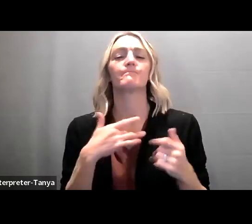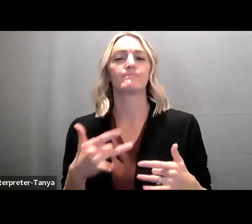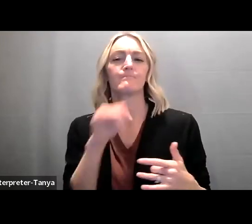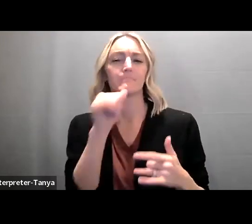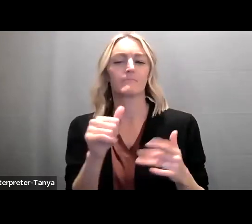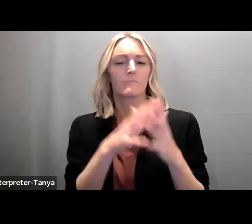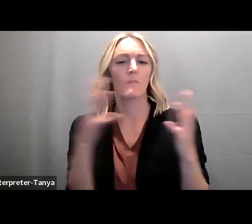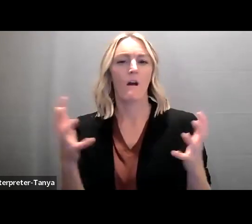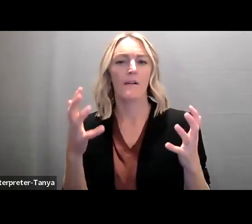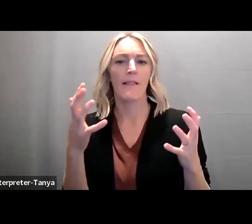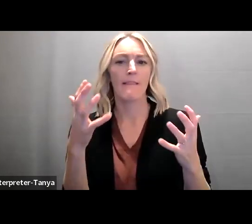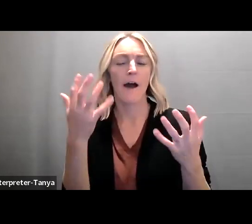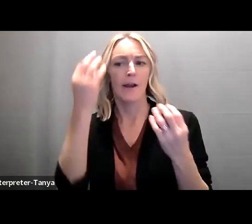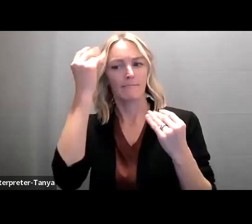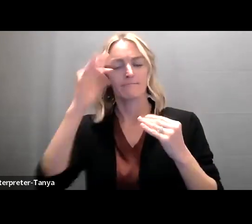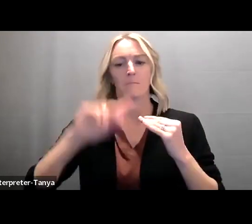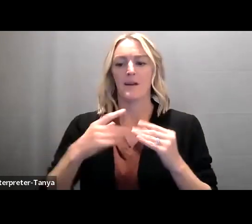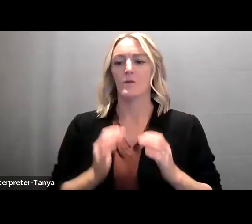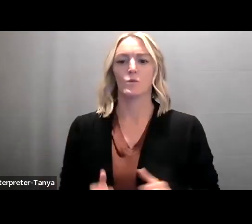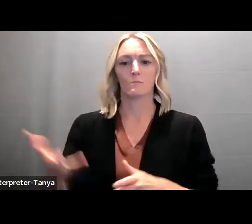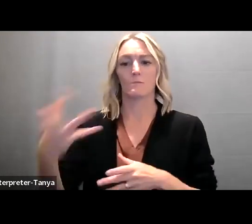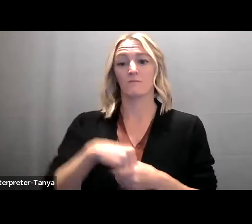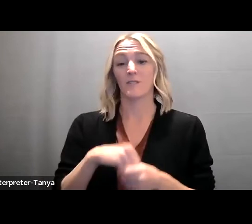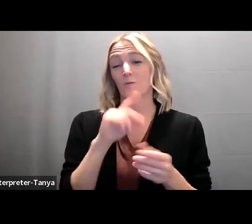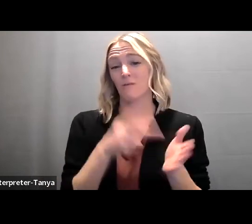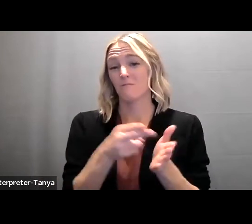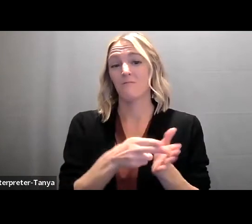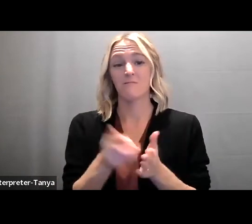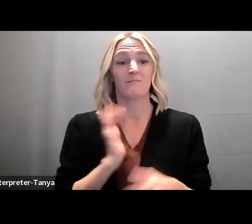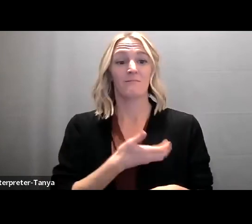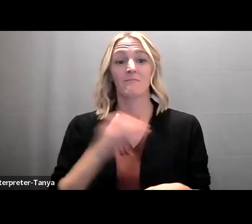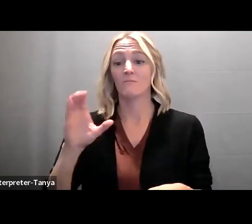engagement to be quite honest or Centers For Independent Living ones that do a really great